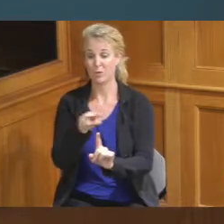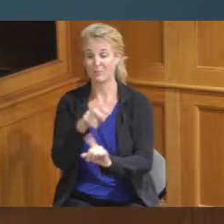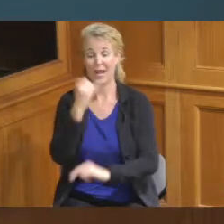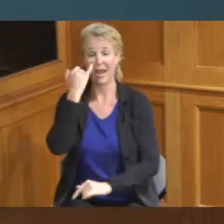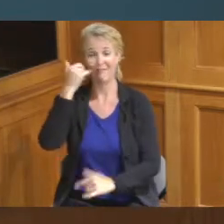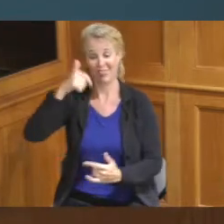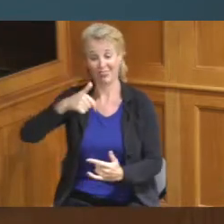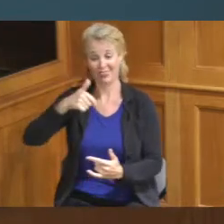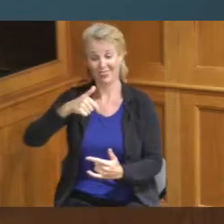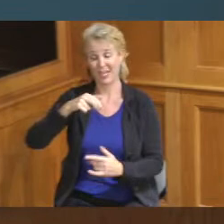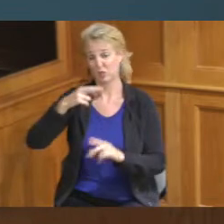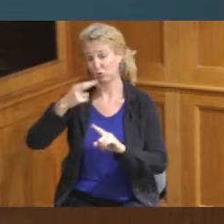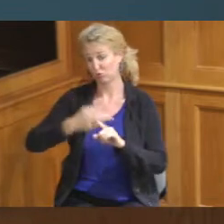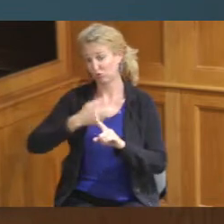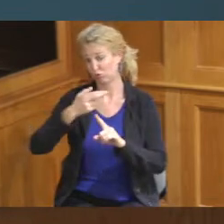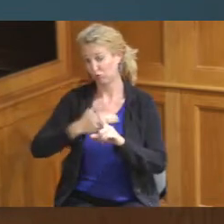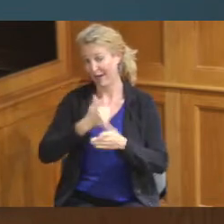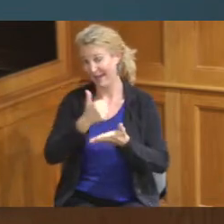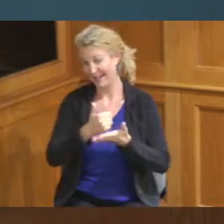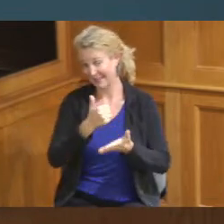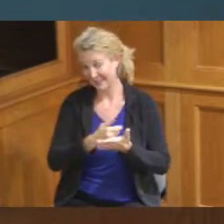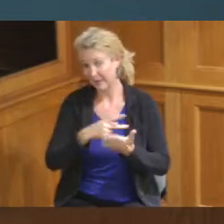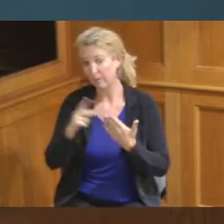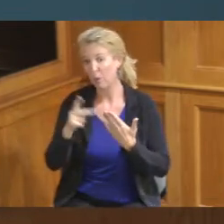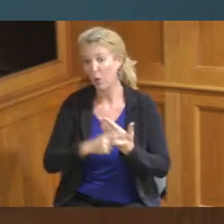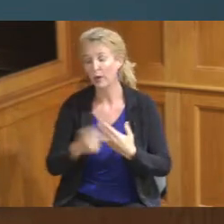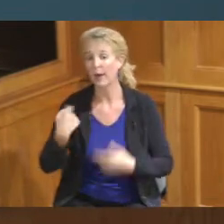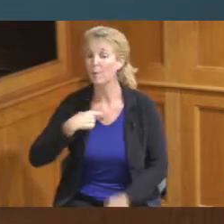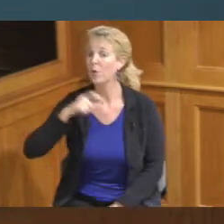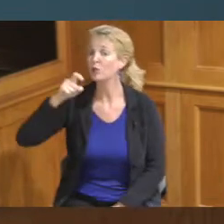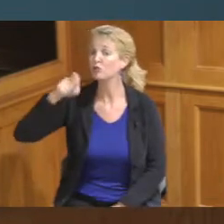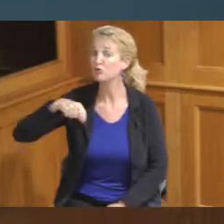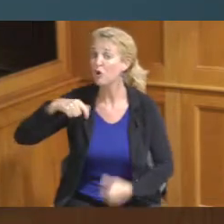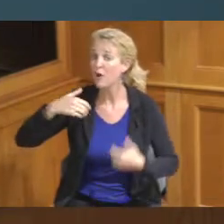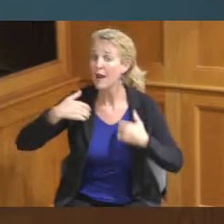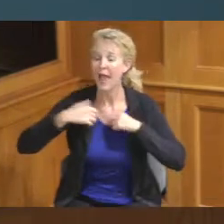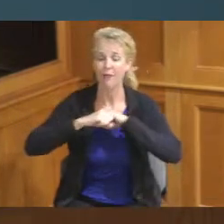end we should have had here's when it's coming here's our plan here's how we going to Market it